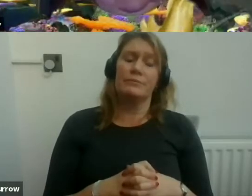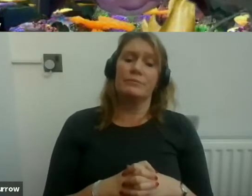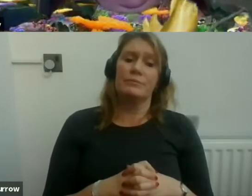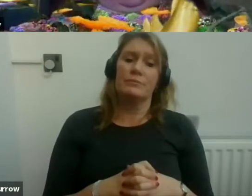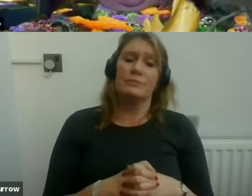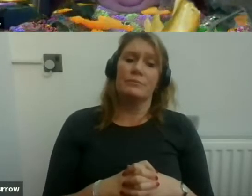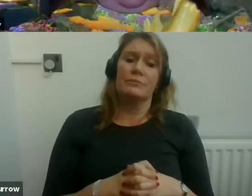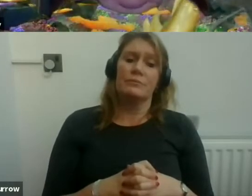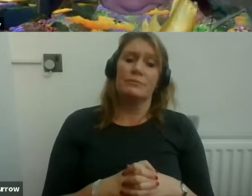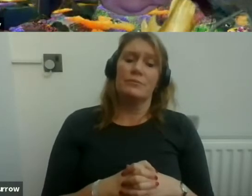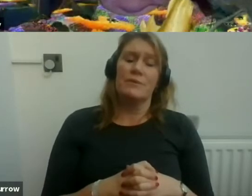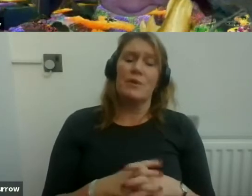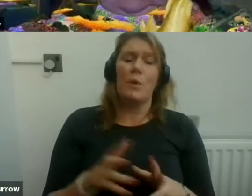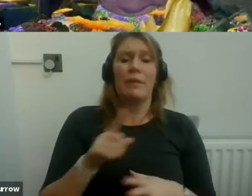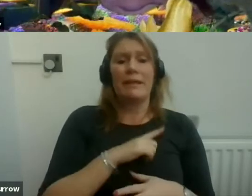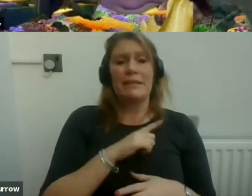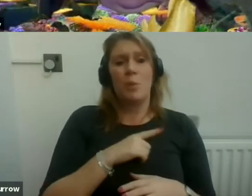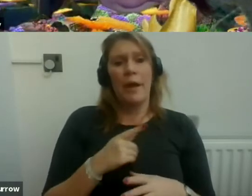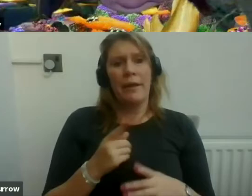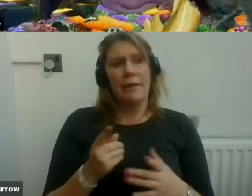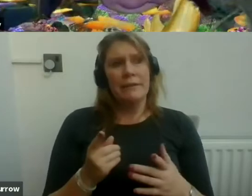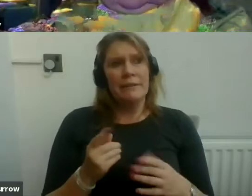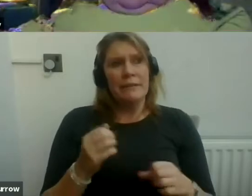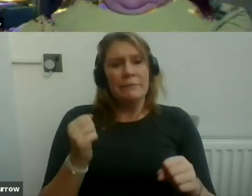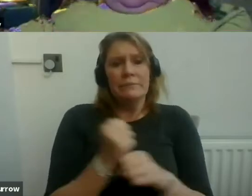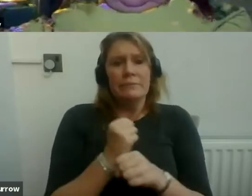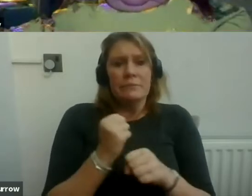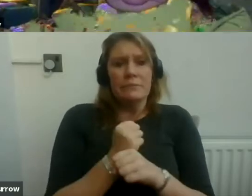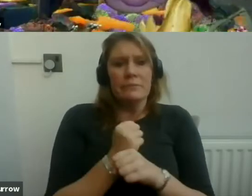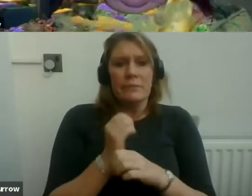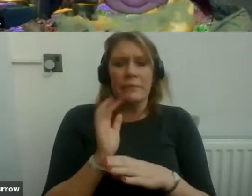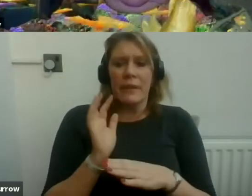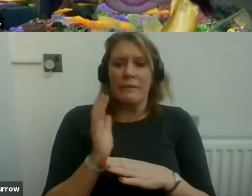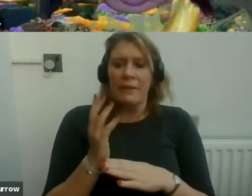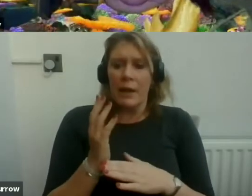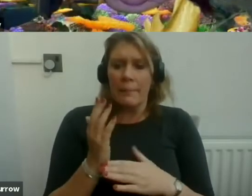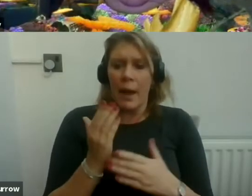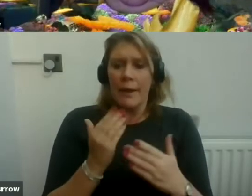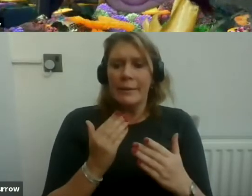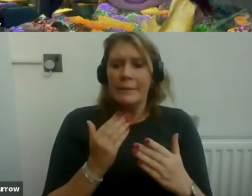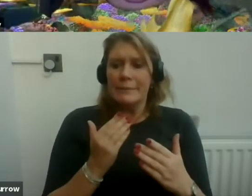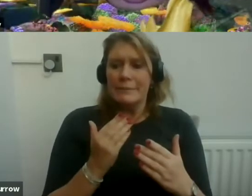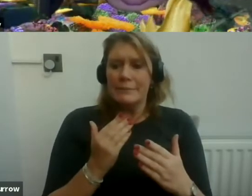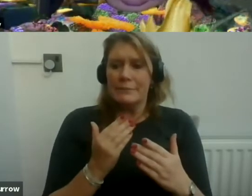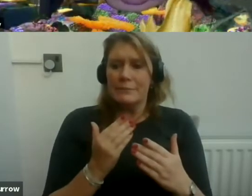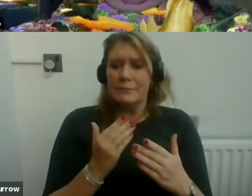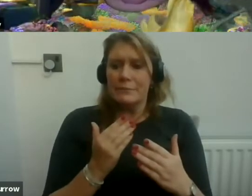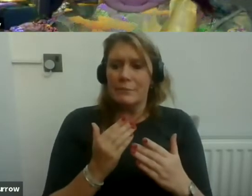I suppose even more fulfilling, the response that we have had, that it has